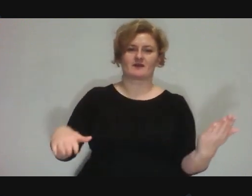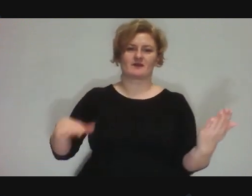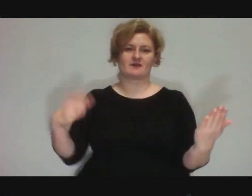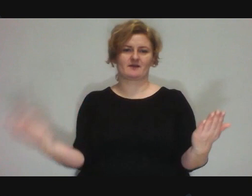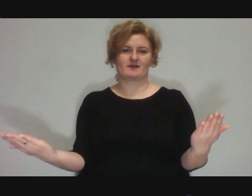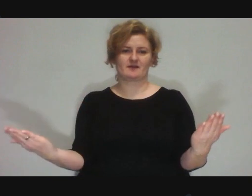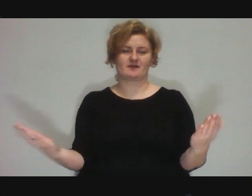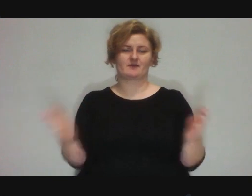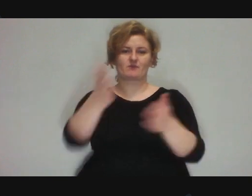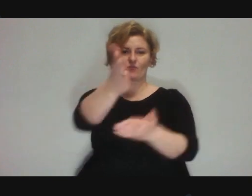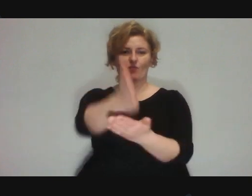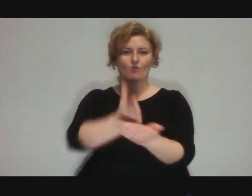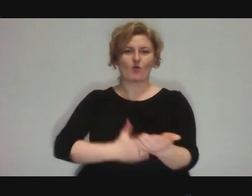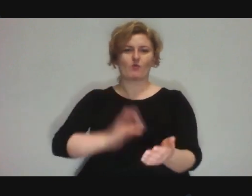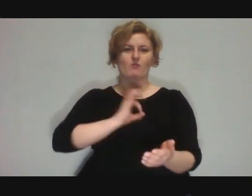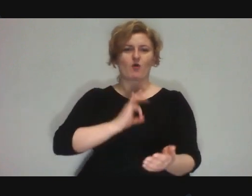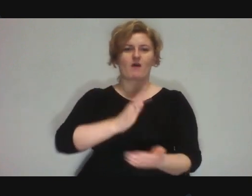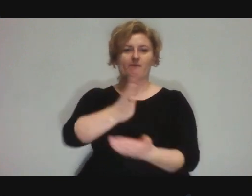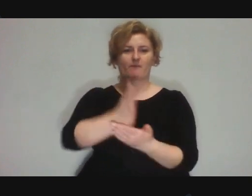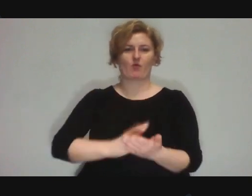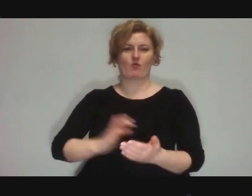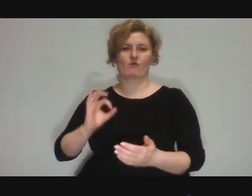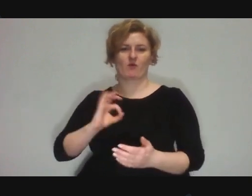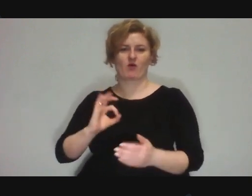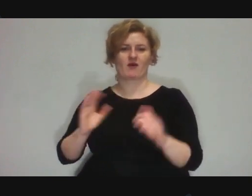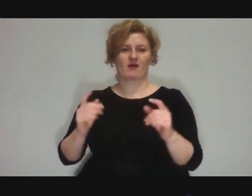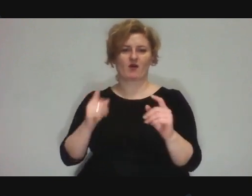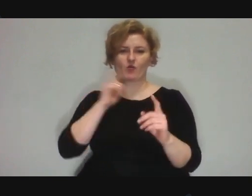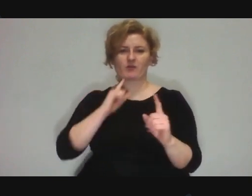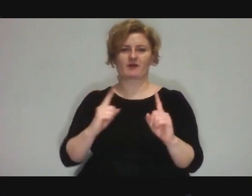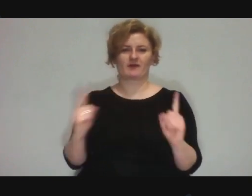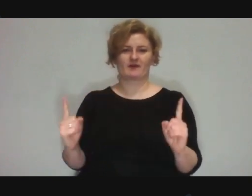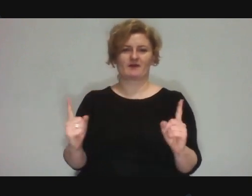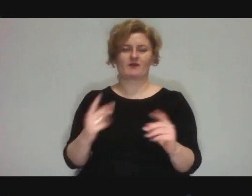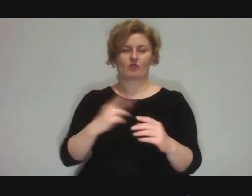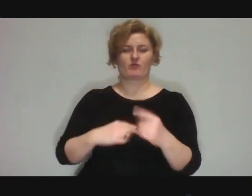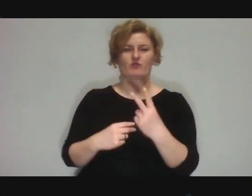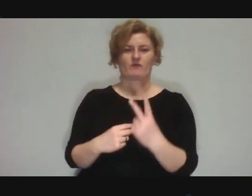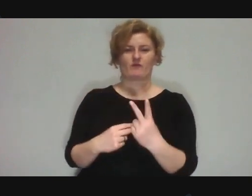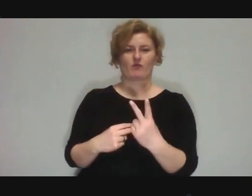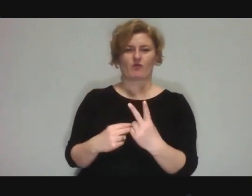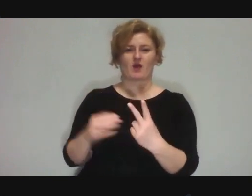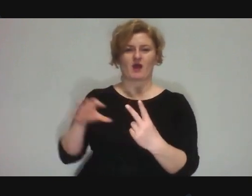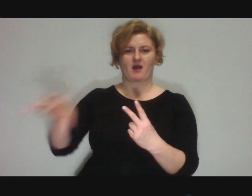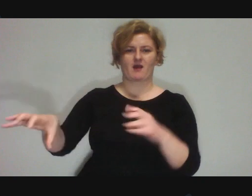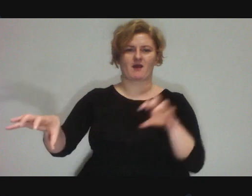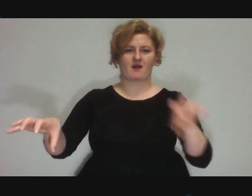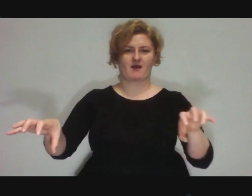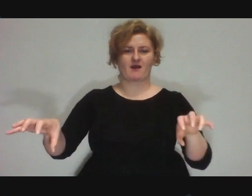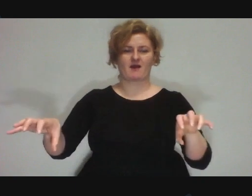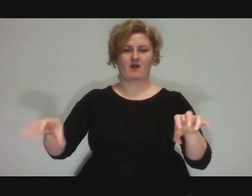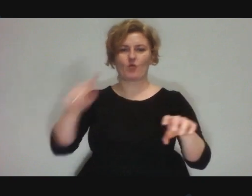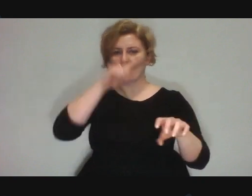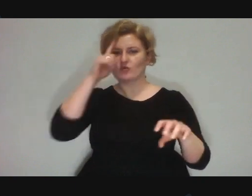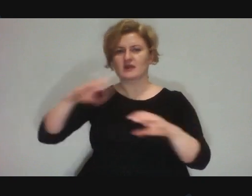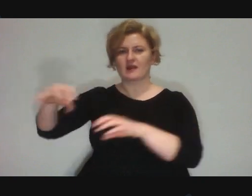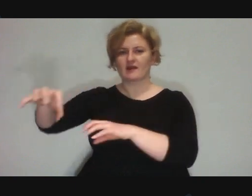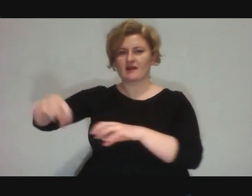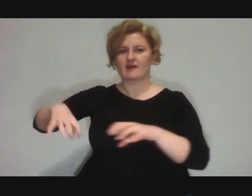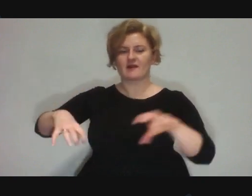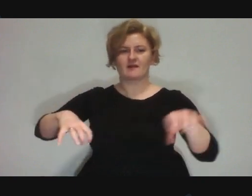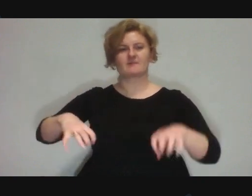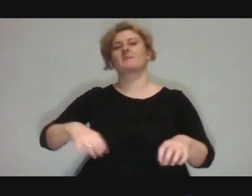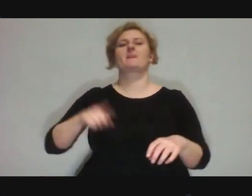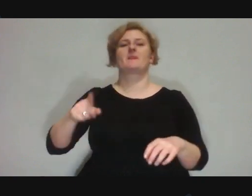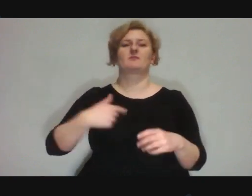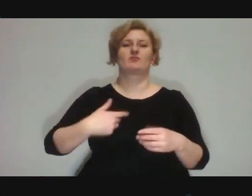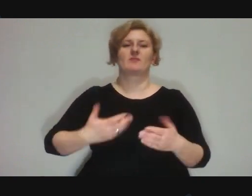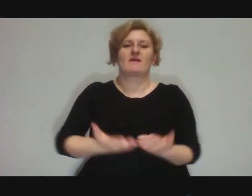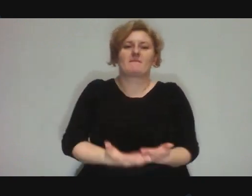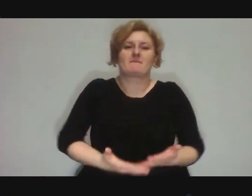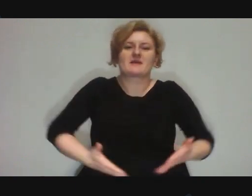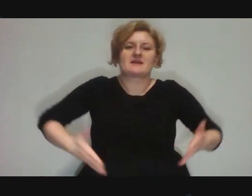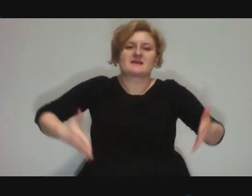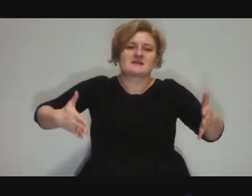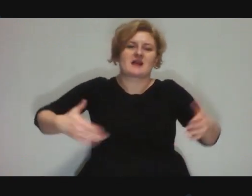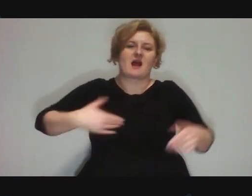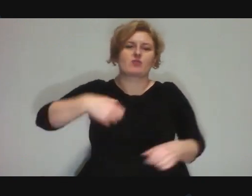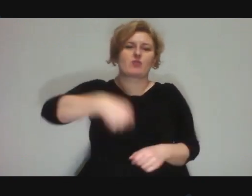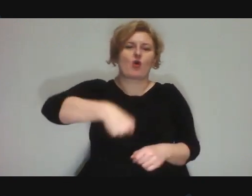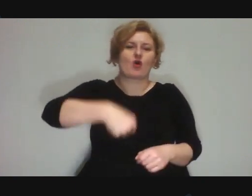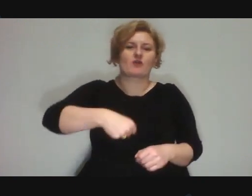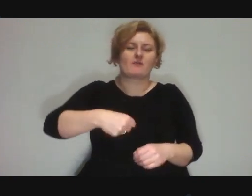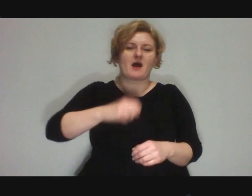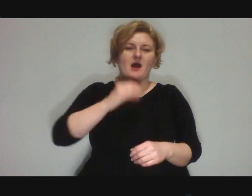the show ended with them putting up - each of them - a big bowl with balloons filled with water